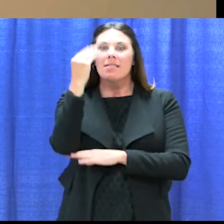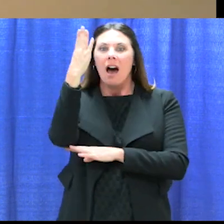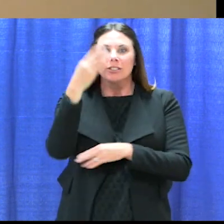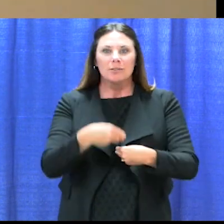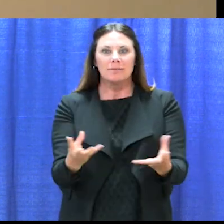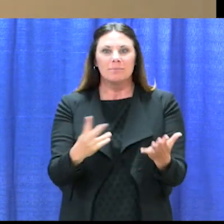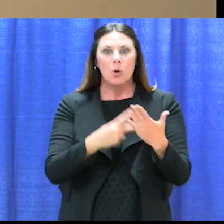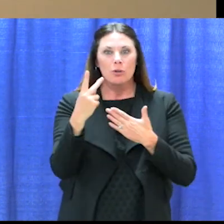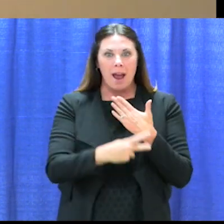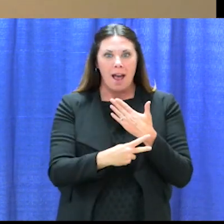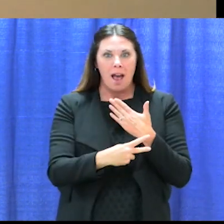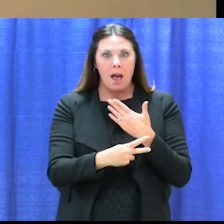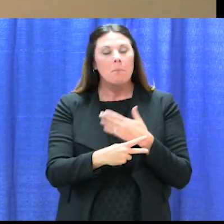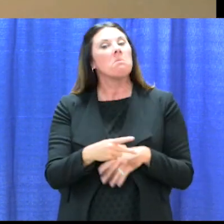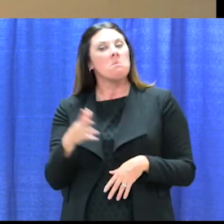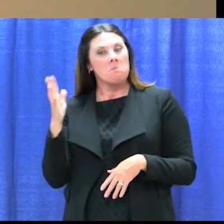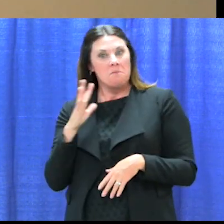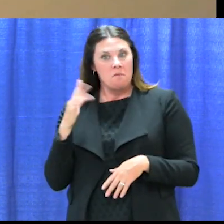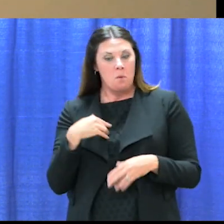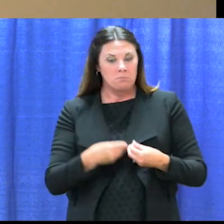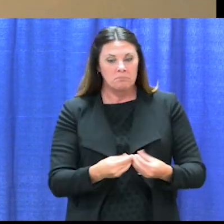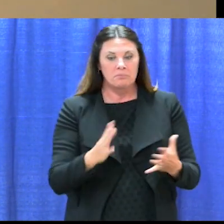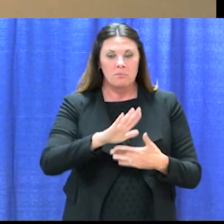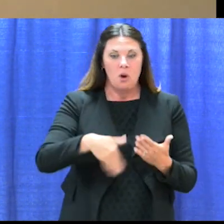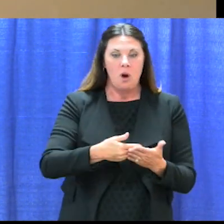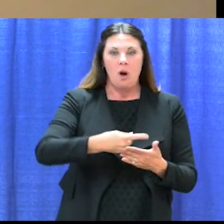We offer it to all low-income households in our footprint so that is our focus.